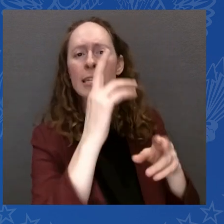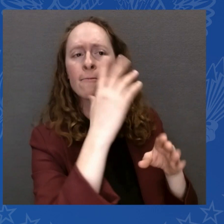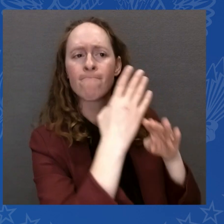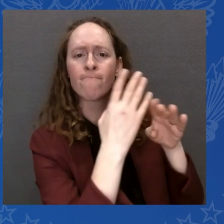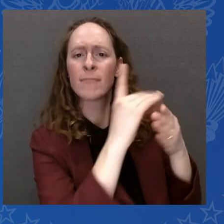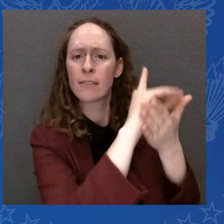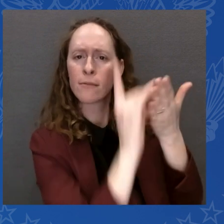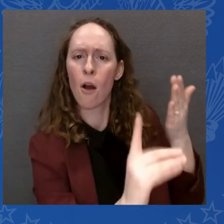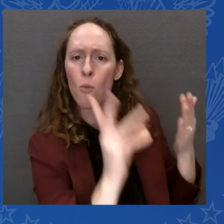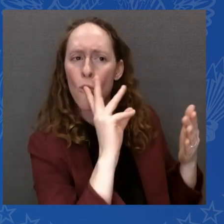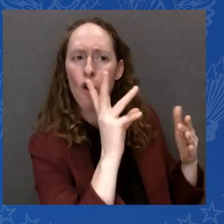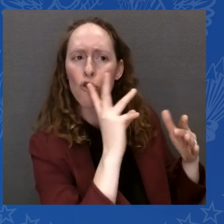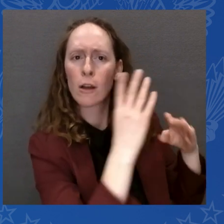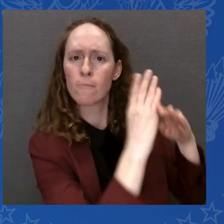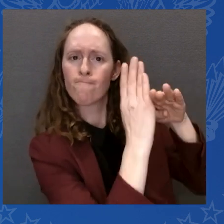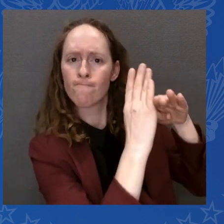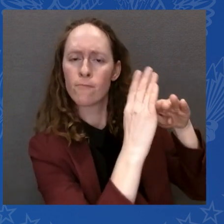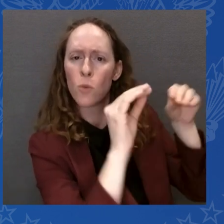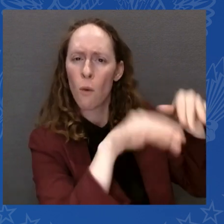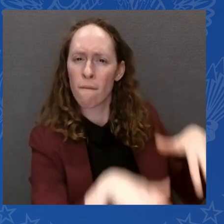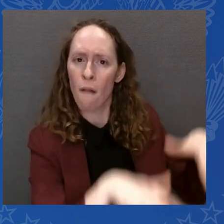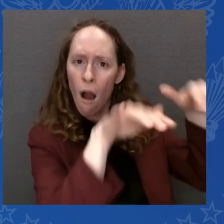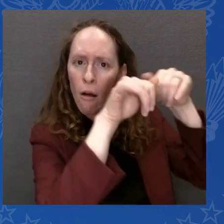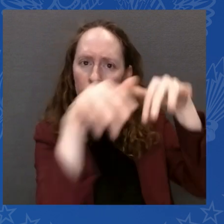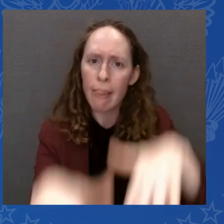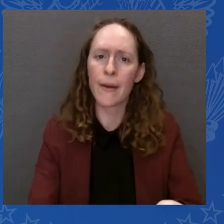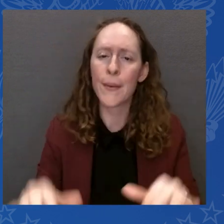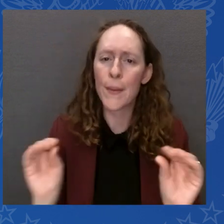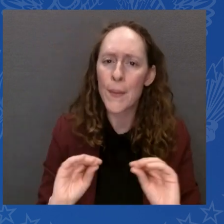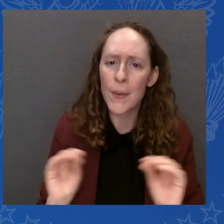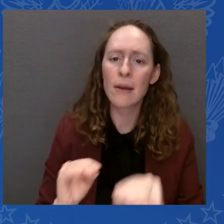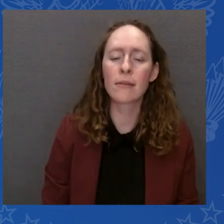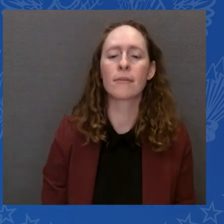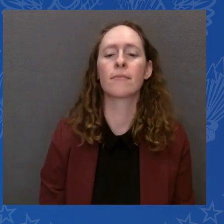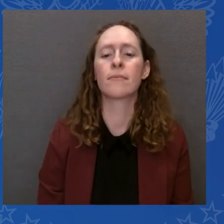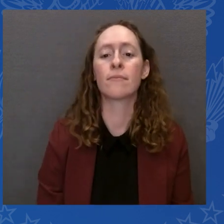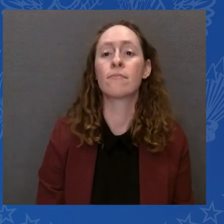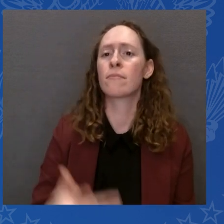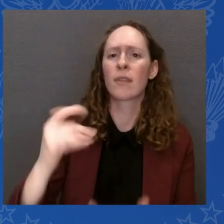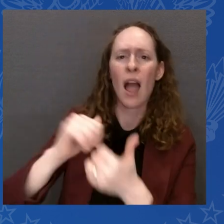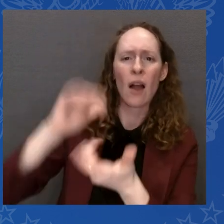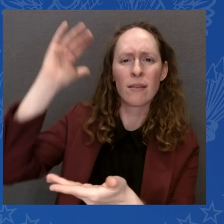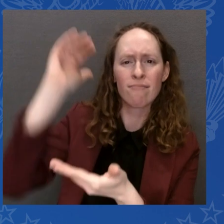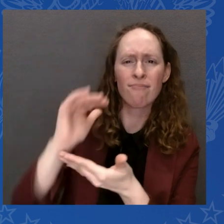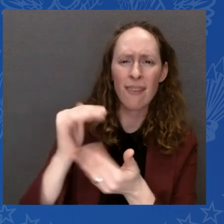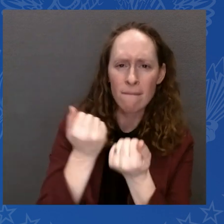to protect against wildfires. And together, we can better prepare for future disasters,